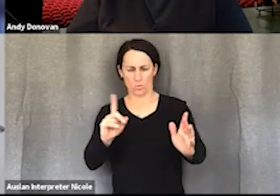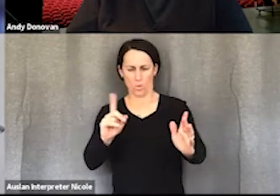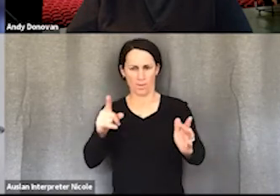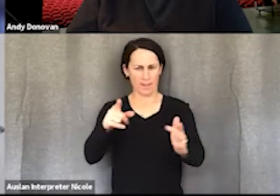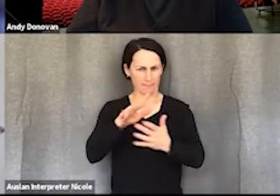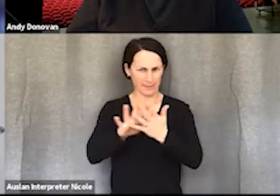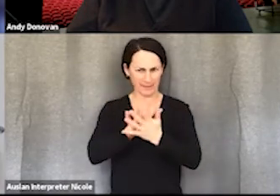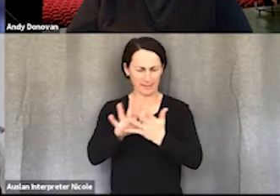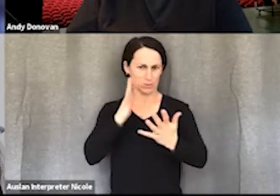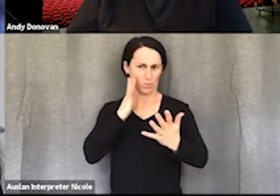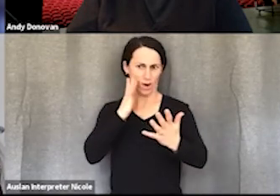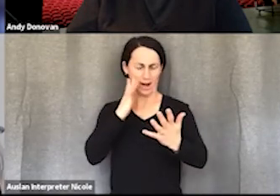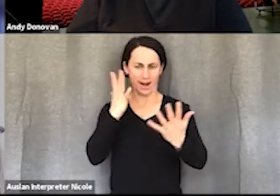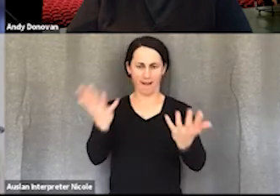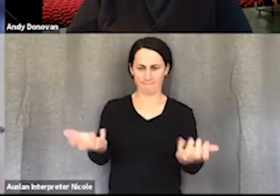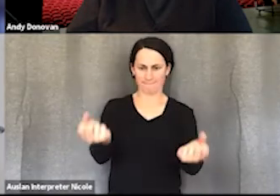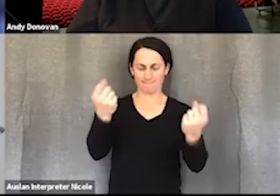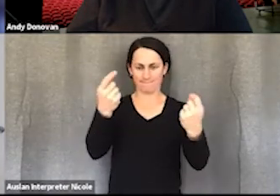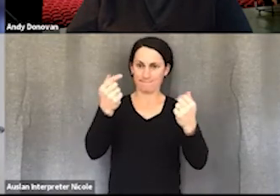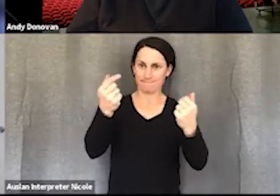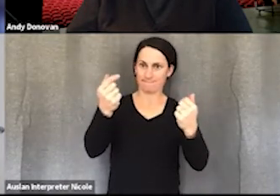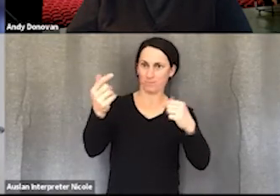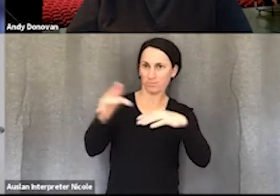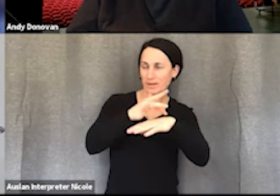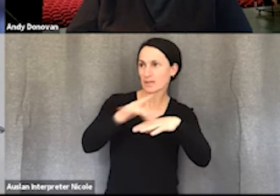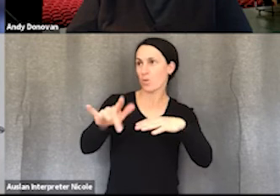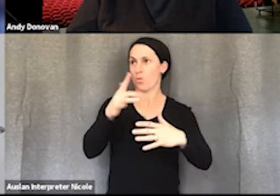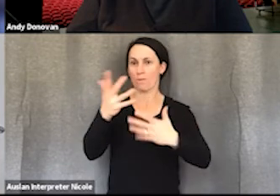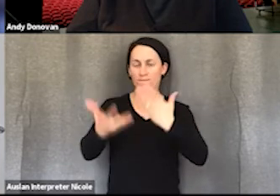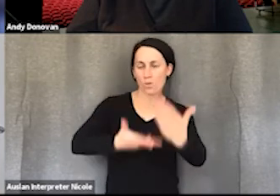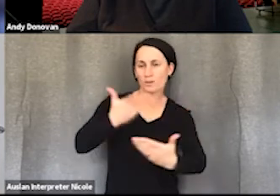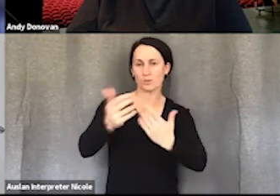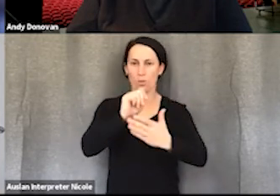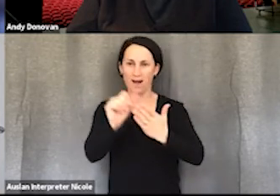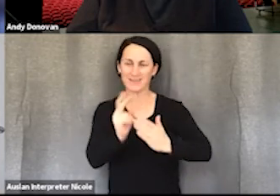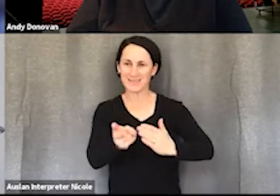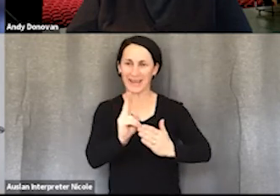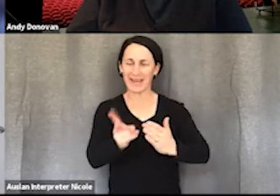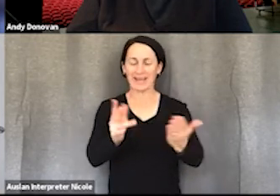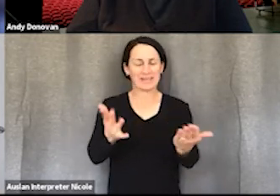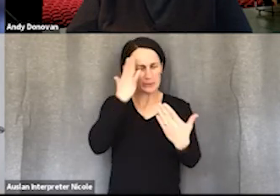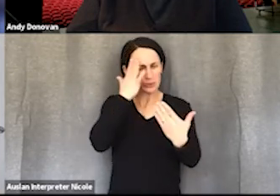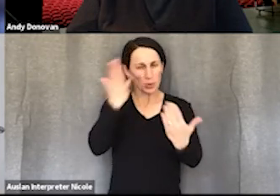something like a vaccination passport, like they are trialling in some other countries. We don't know yet. There are so many issues around